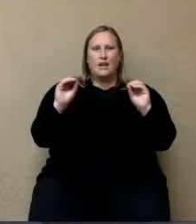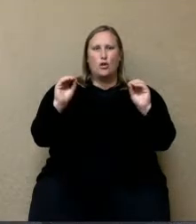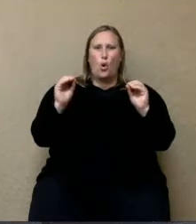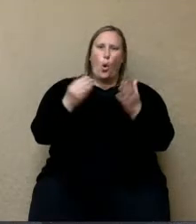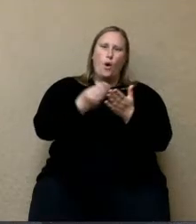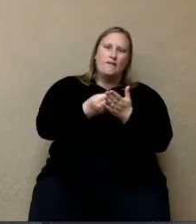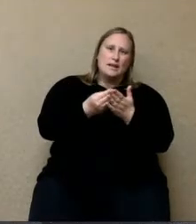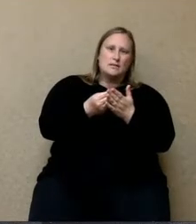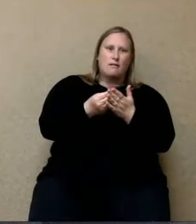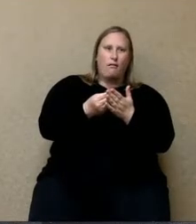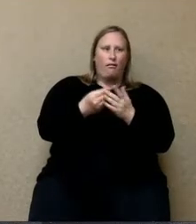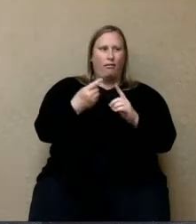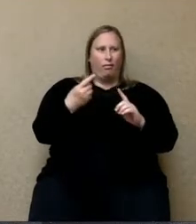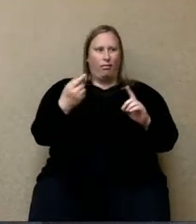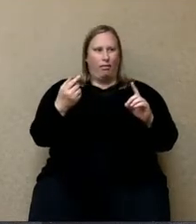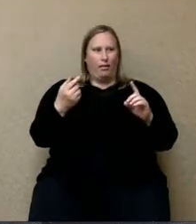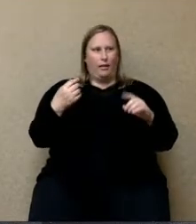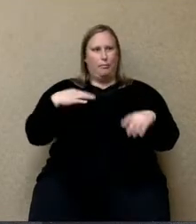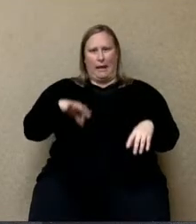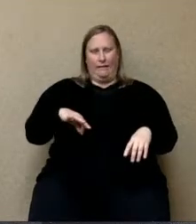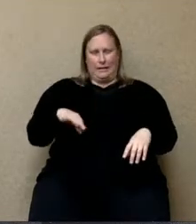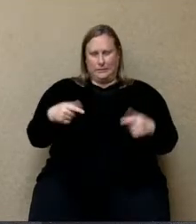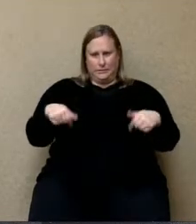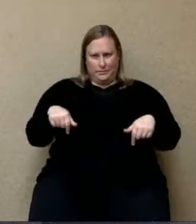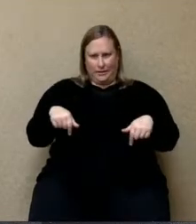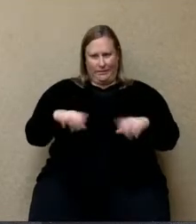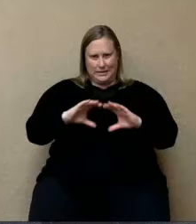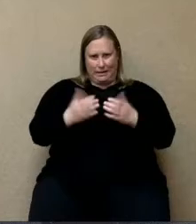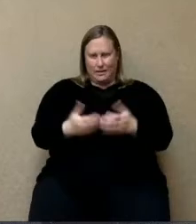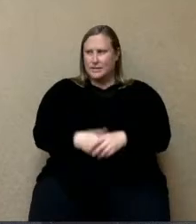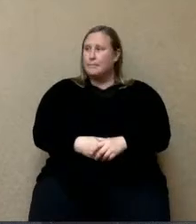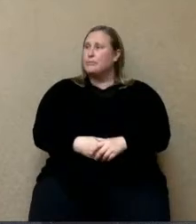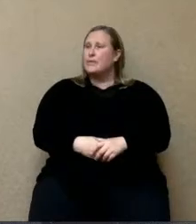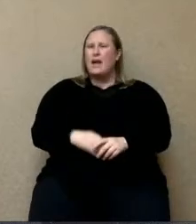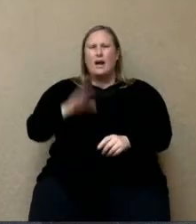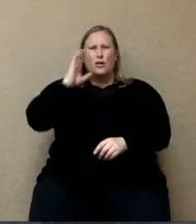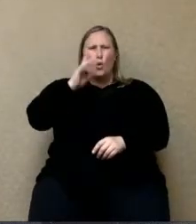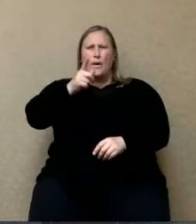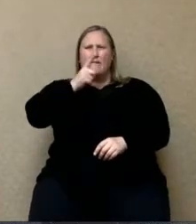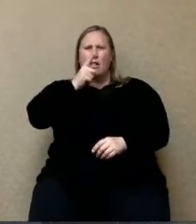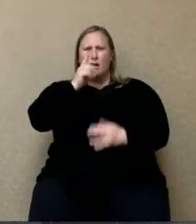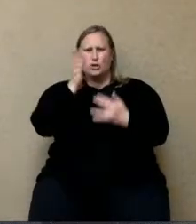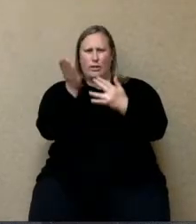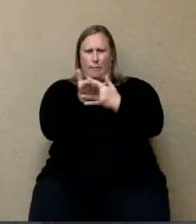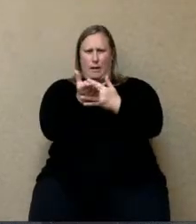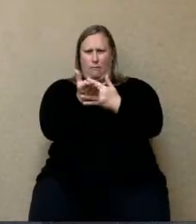to disclose. So, here's kind of how it's going to go. I know we have a lunch break in the middle, so